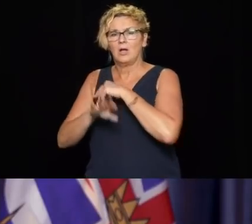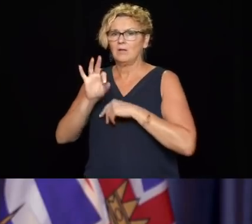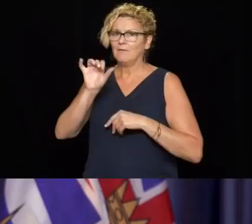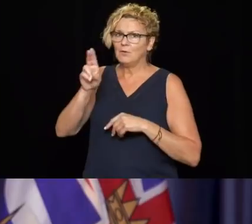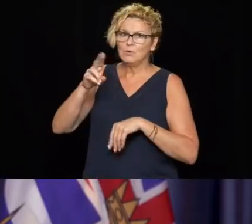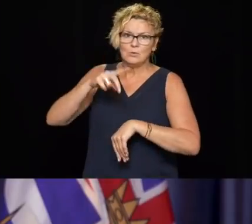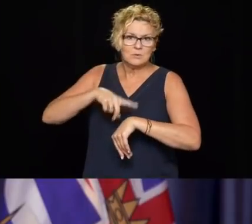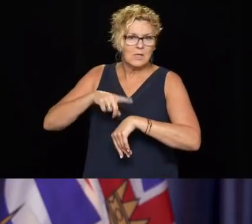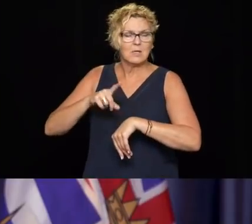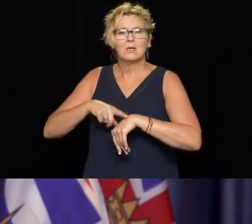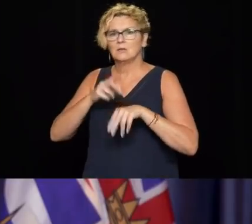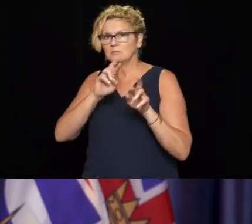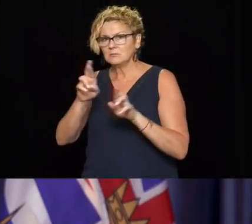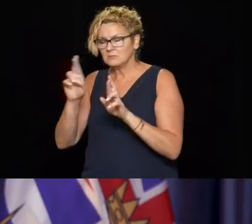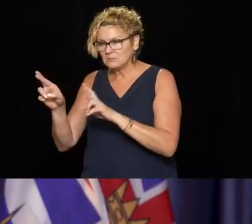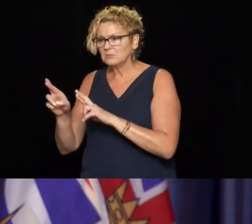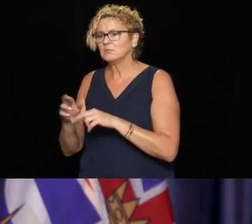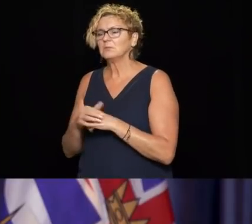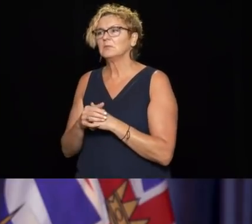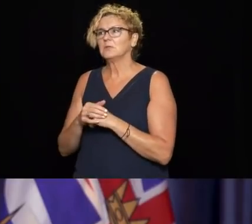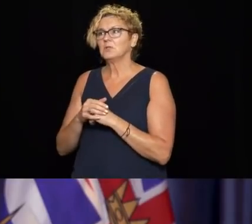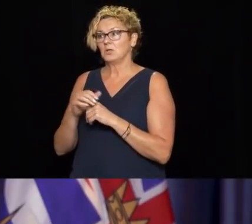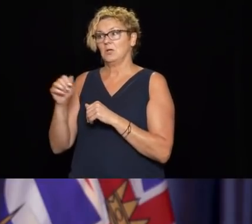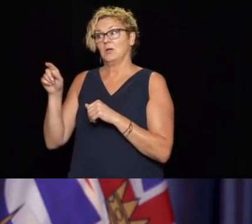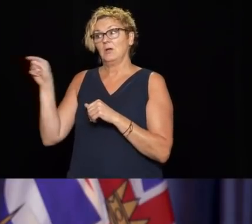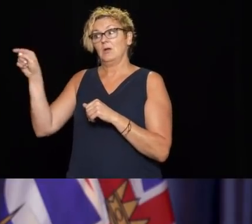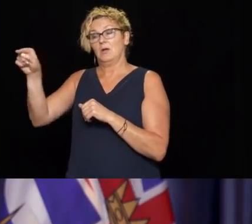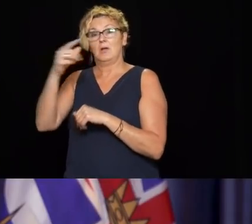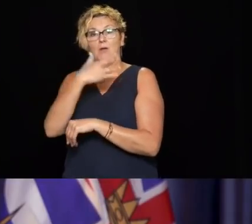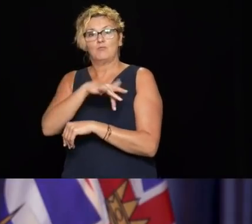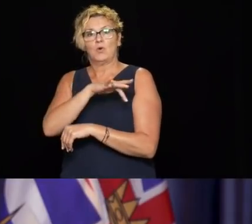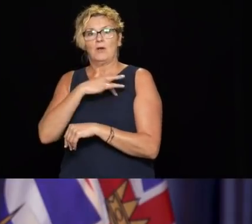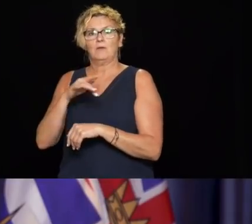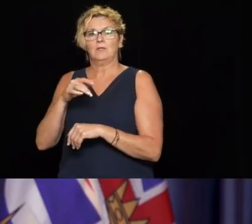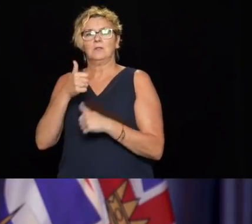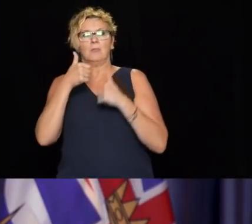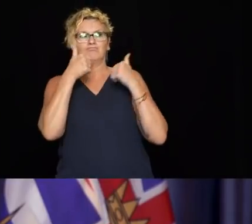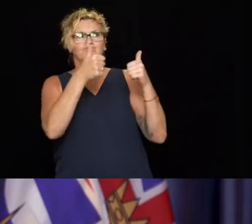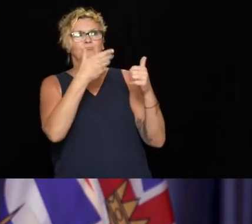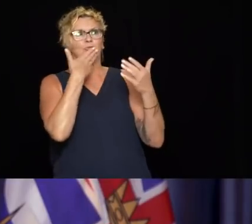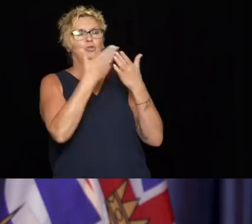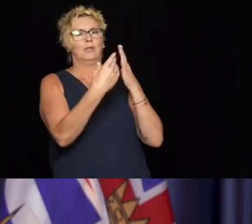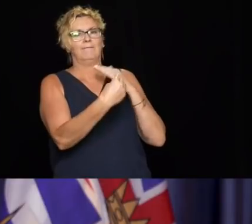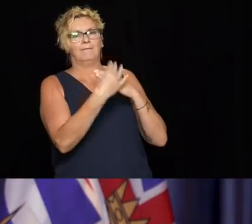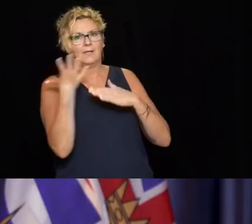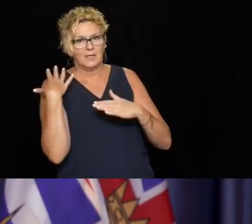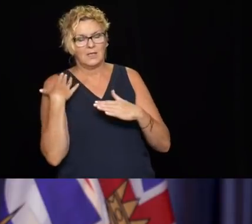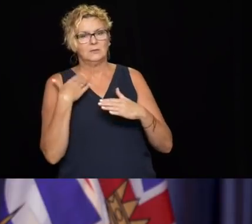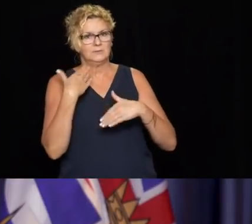debate at the Council of Federation and the federal government agreed with us in Manitoba and Yukon Territory, particularly in they are